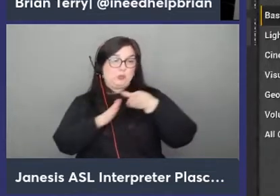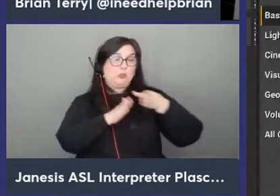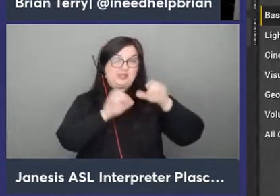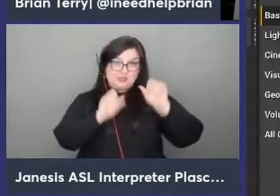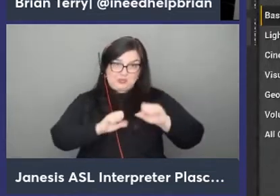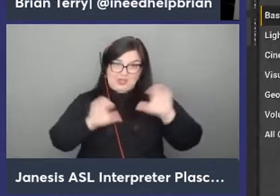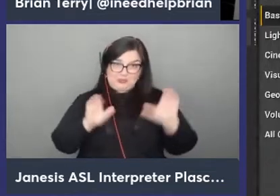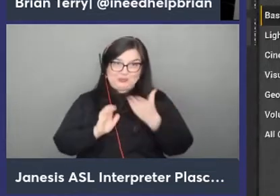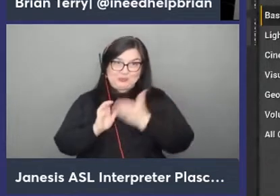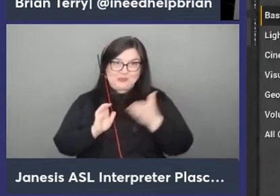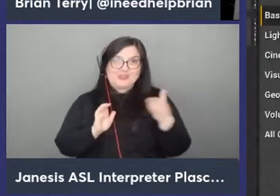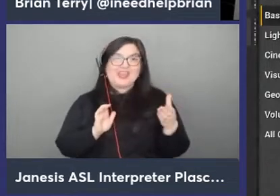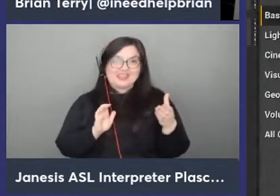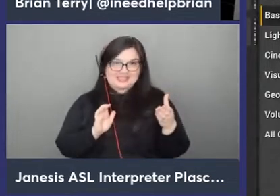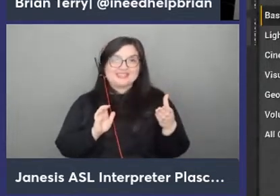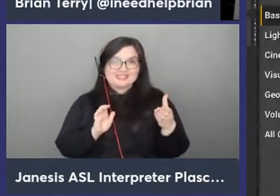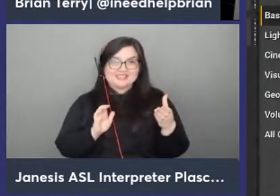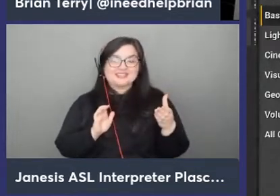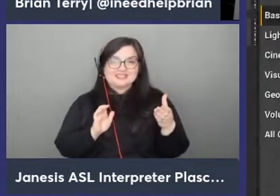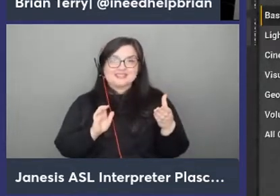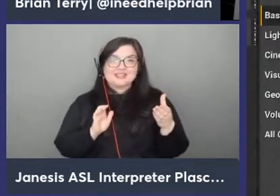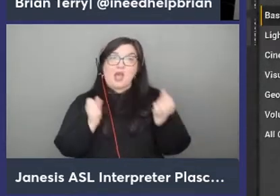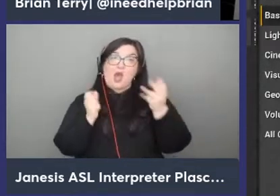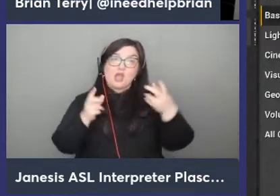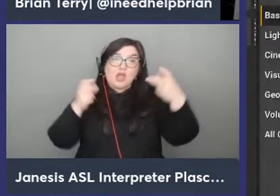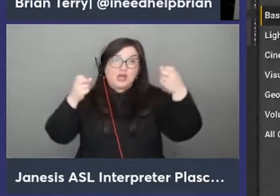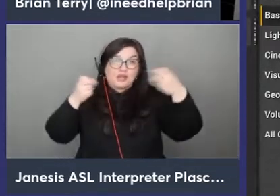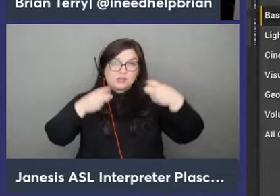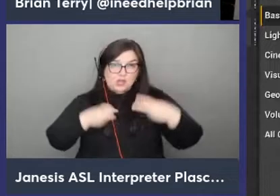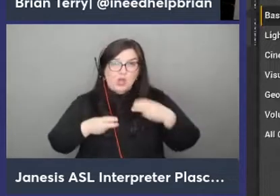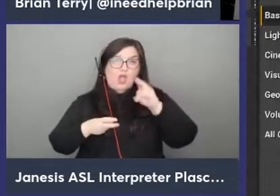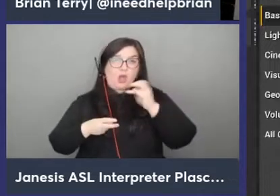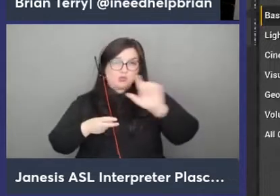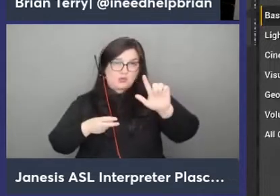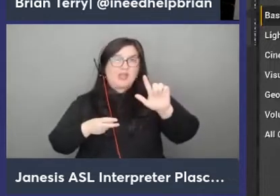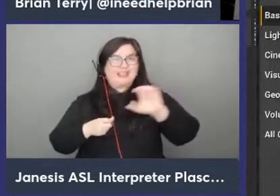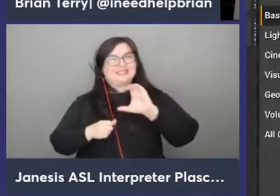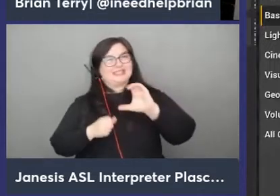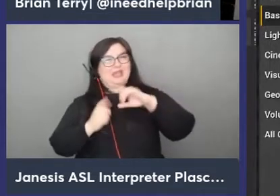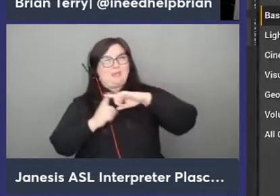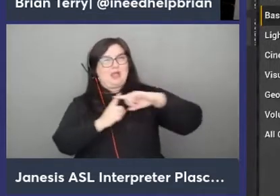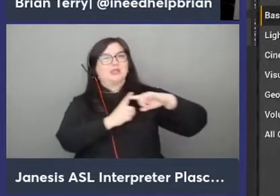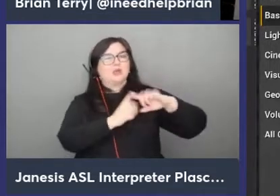which is, a lot of the coding in Unreal is in C++, so that's why we wanted to make sure we had